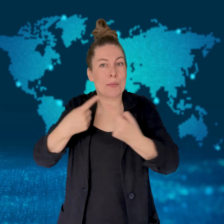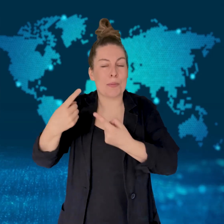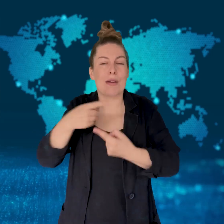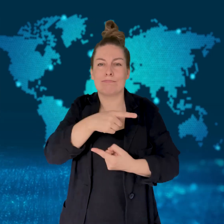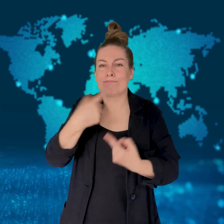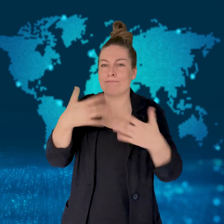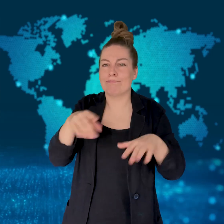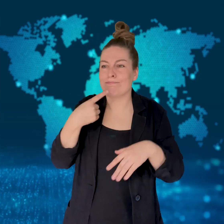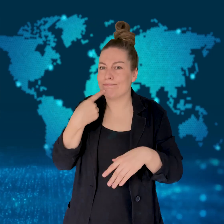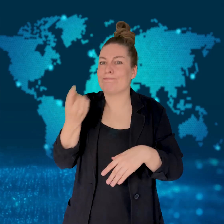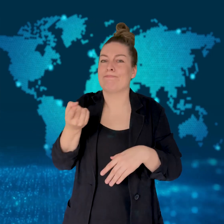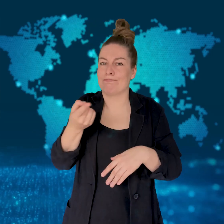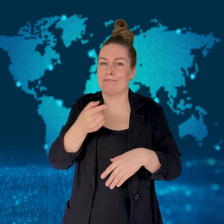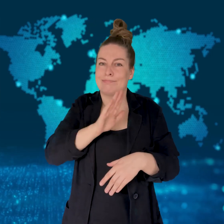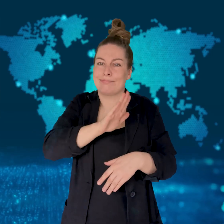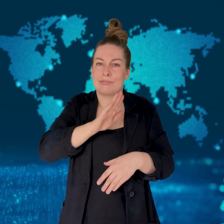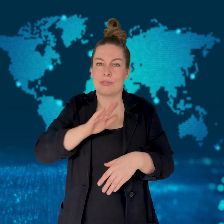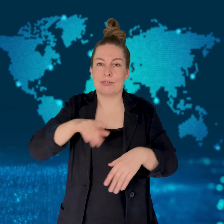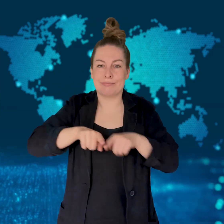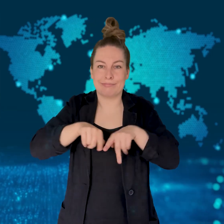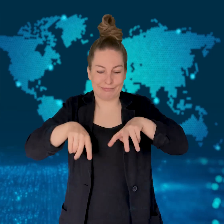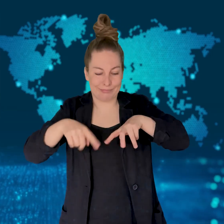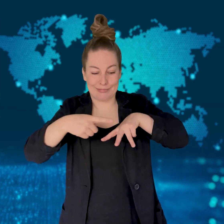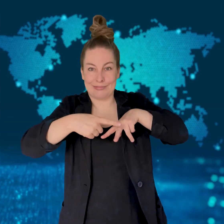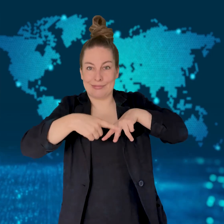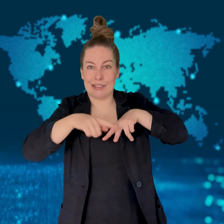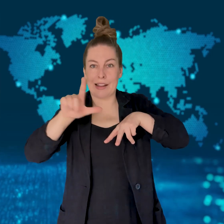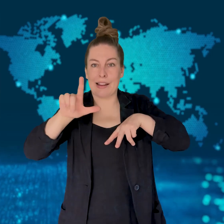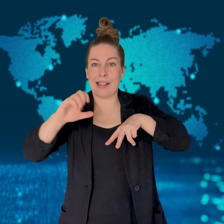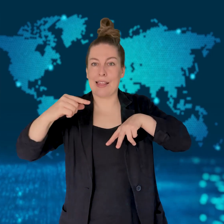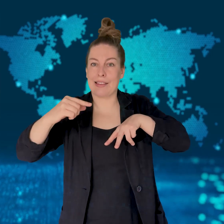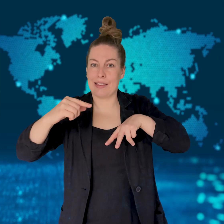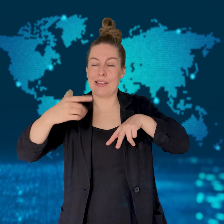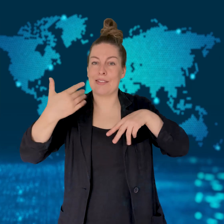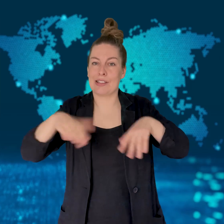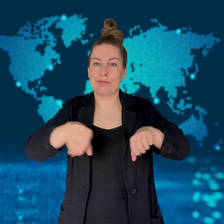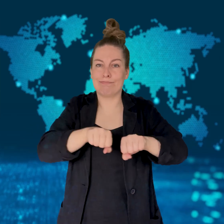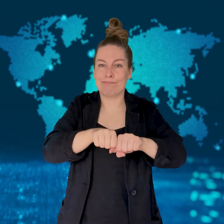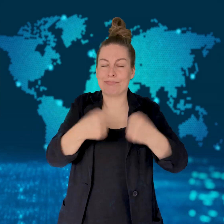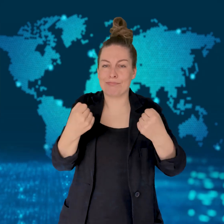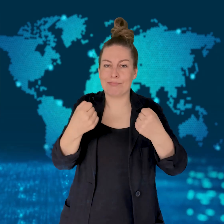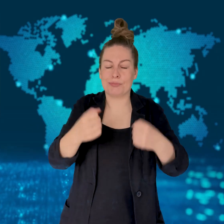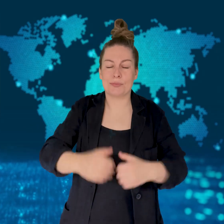she had a broken leg from the abuse.